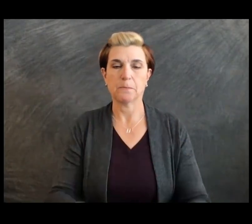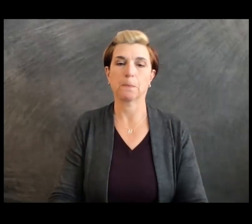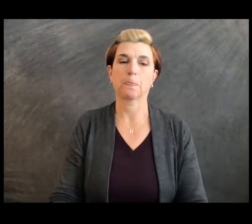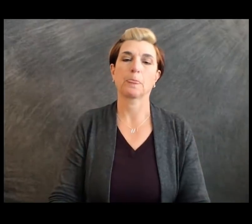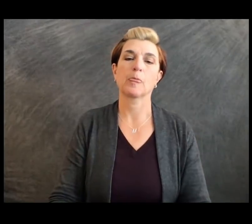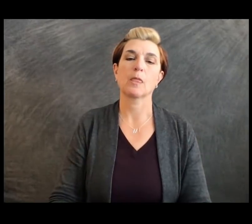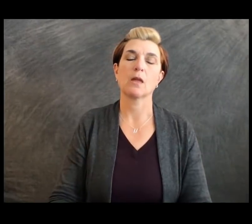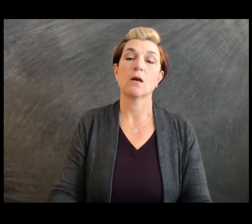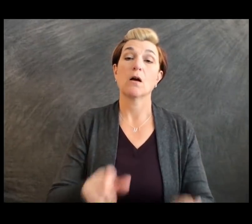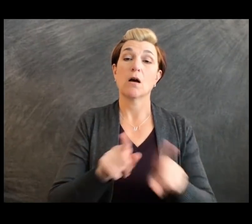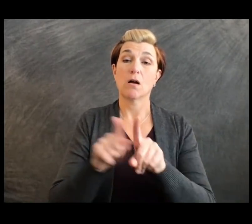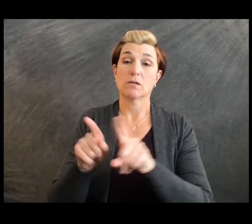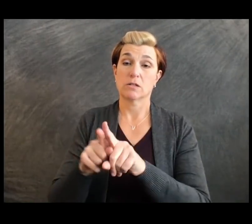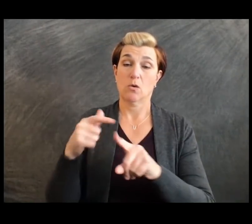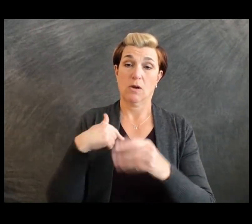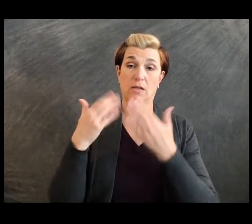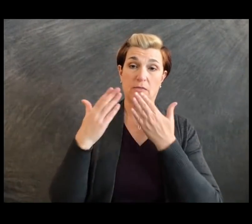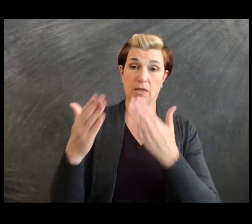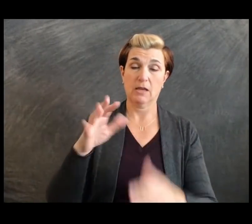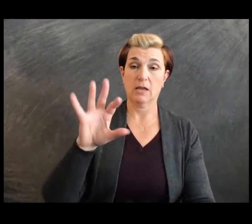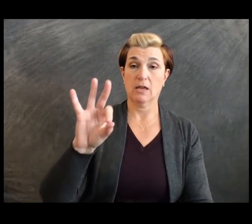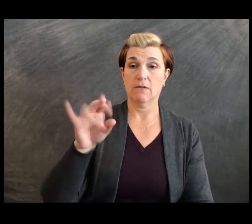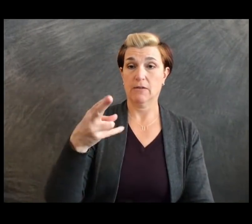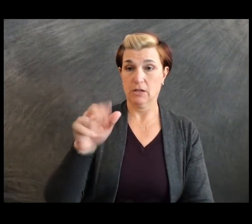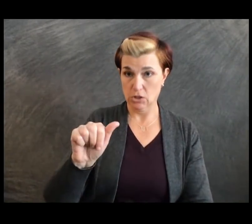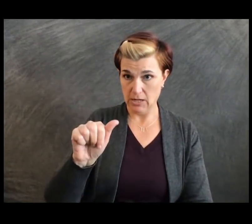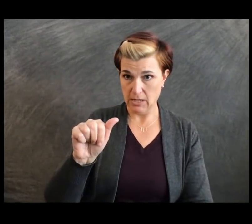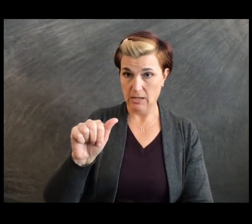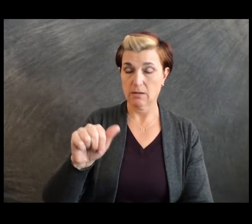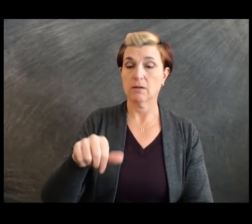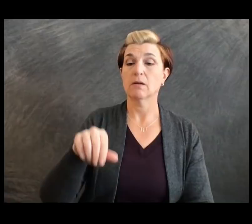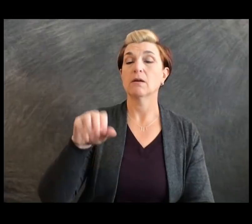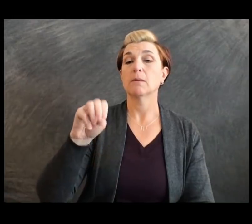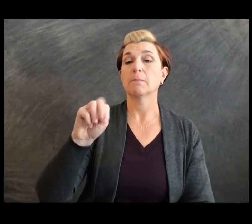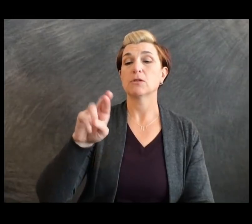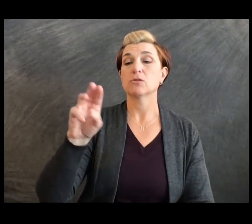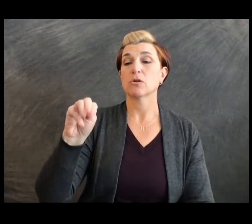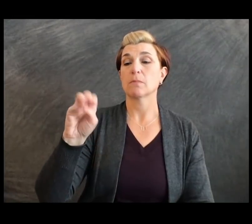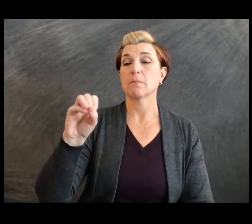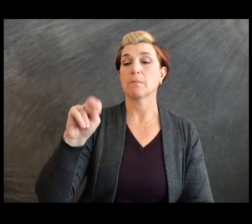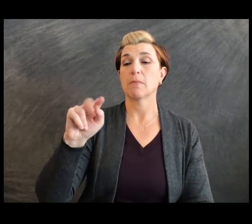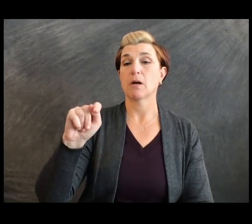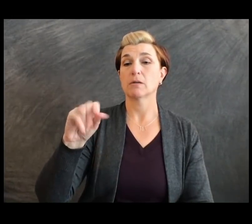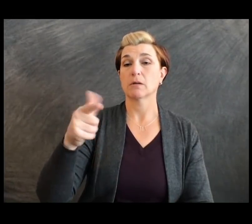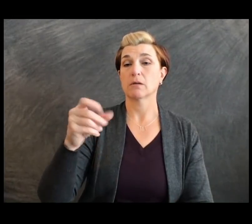Commissioner Brian Montgomery as well as the FHFA director mark Calabria and